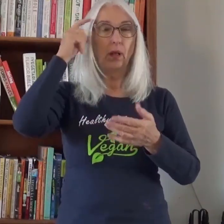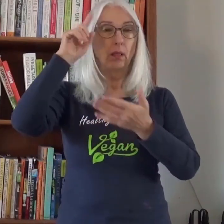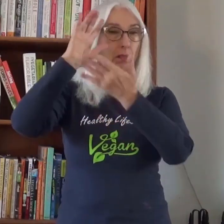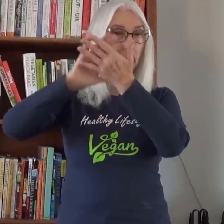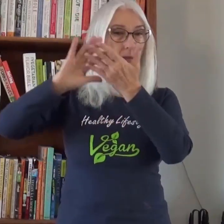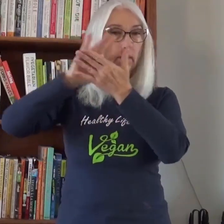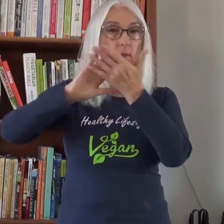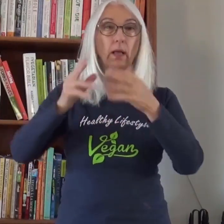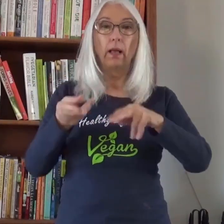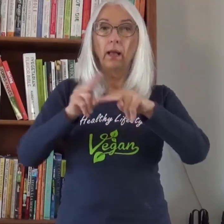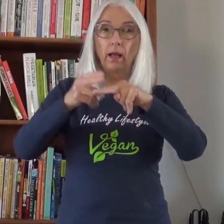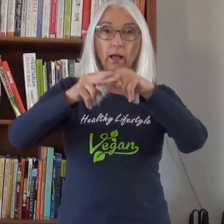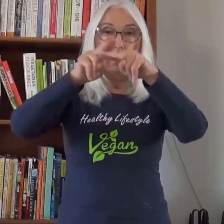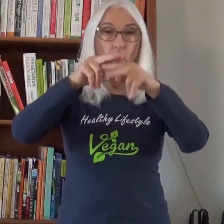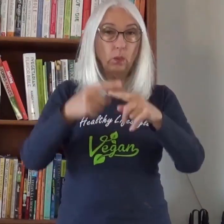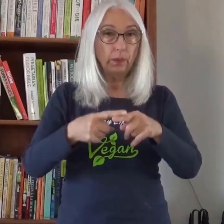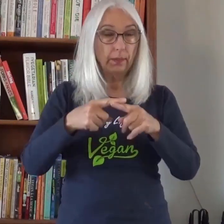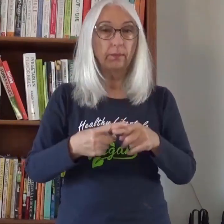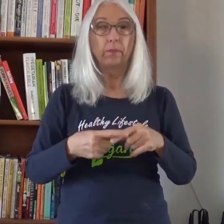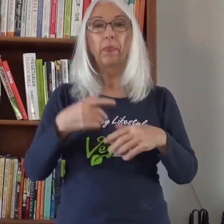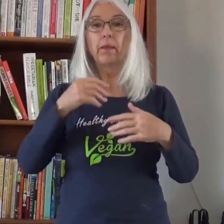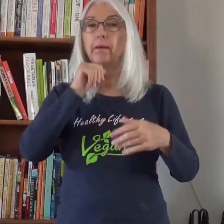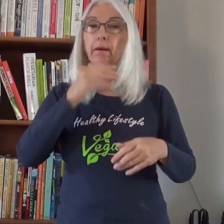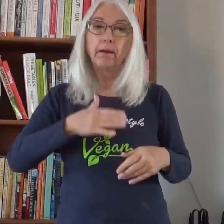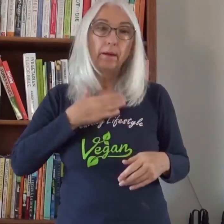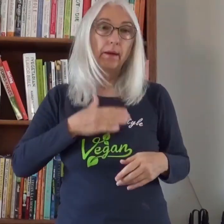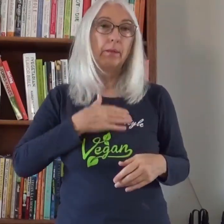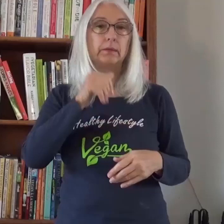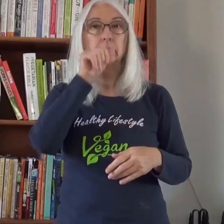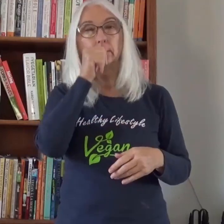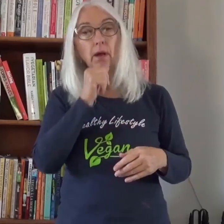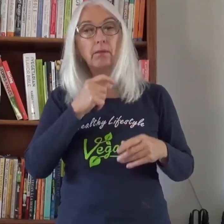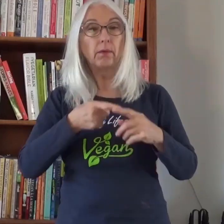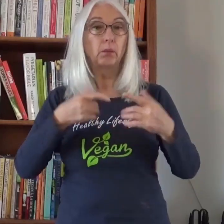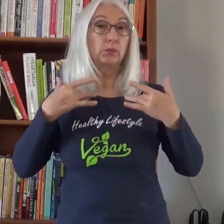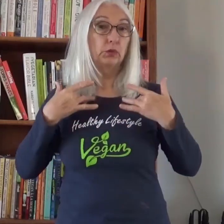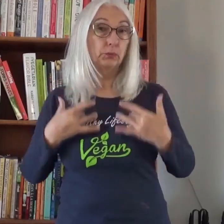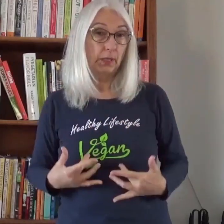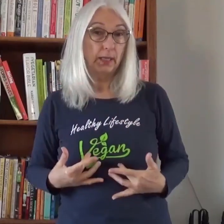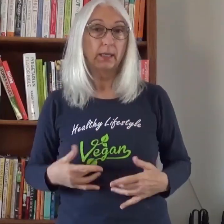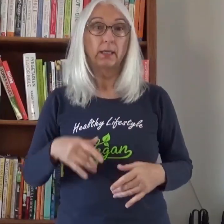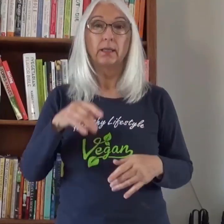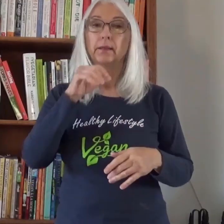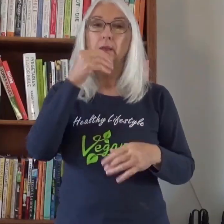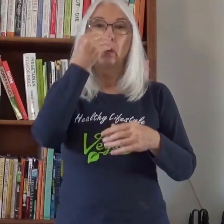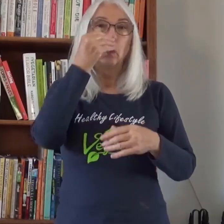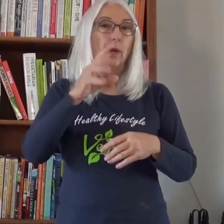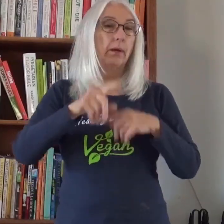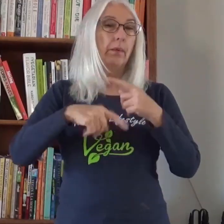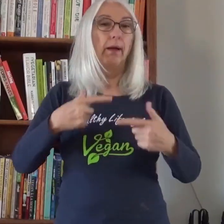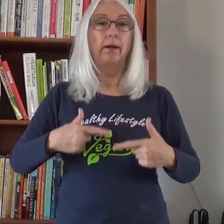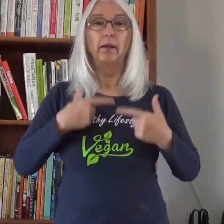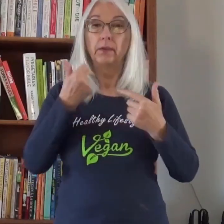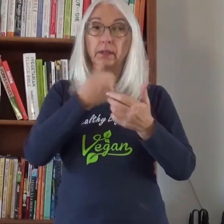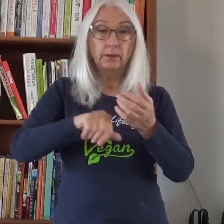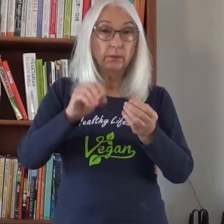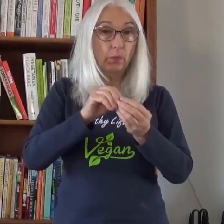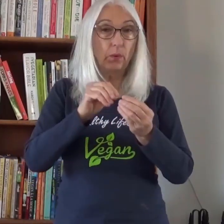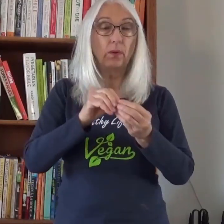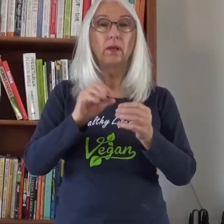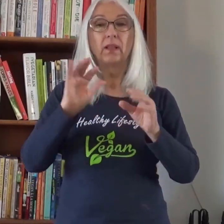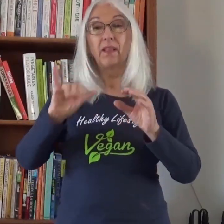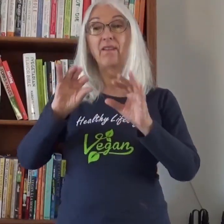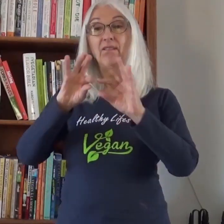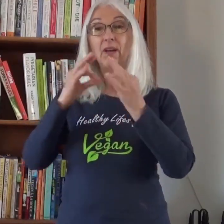brain fog, gain weight, unhappy, suffer from depression, and not care about living anymore.